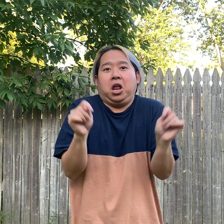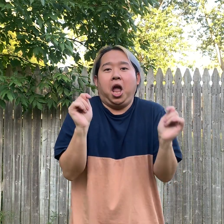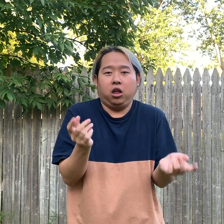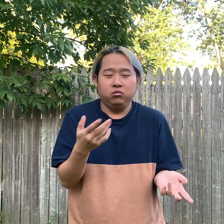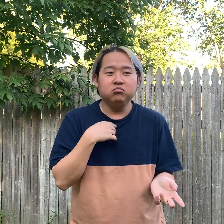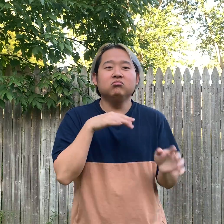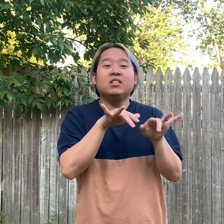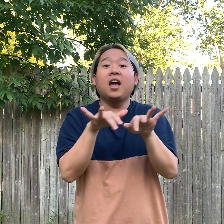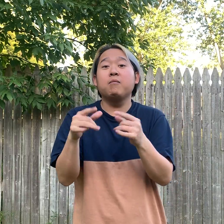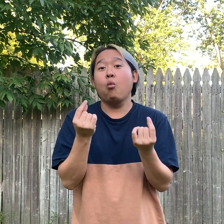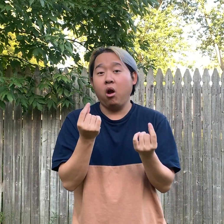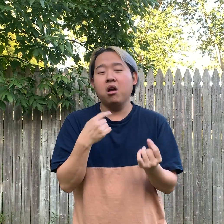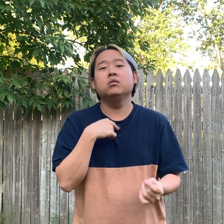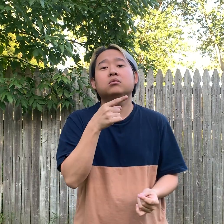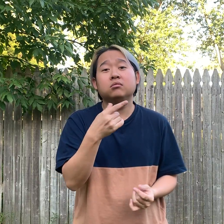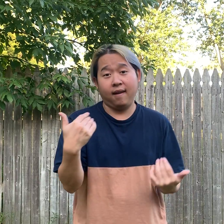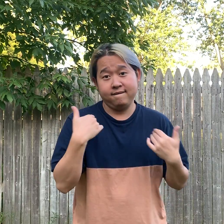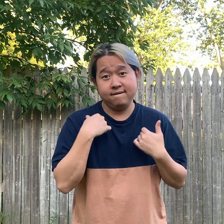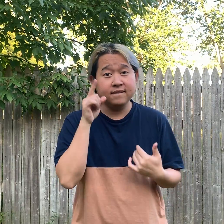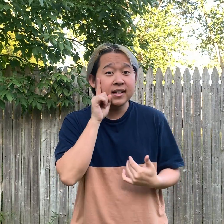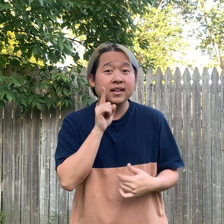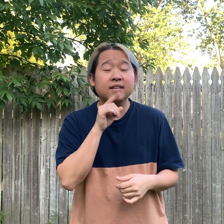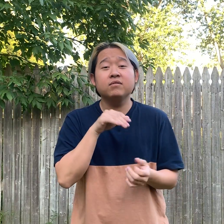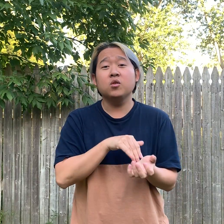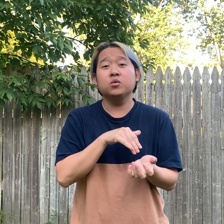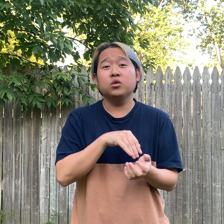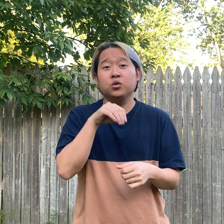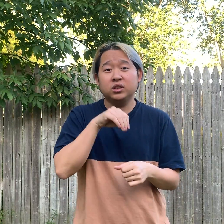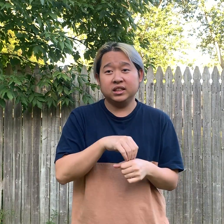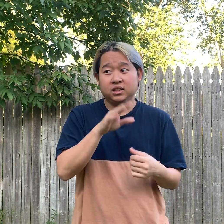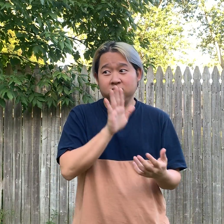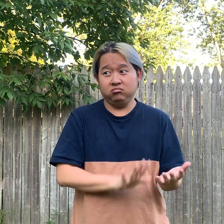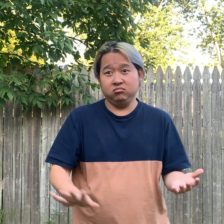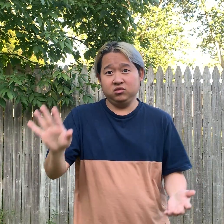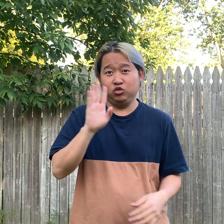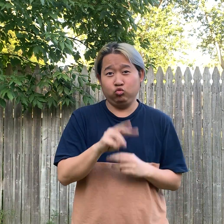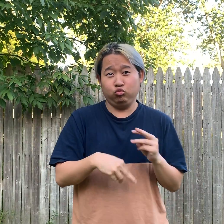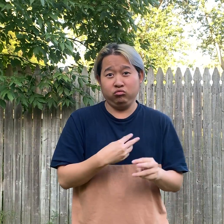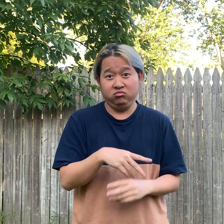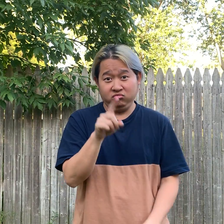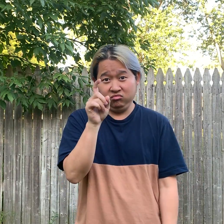"Are there any Deaf physicians in the world?"